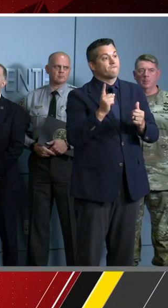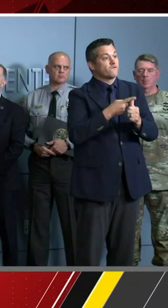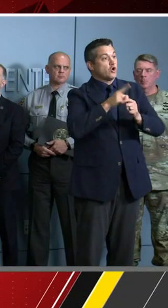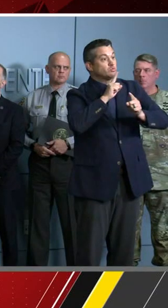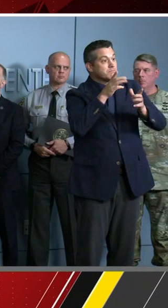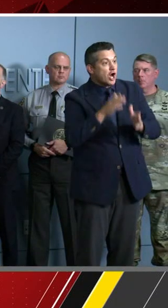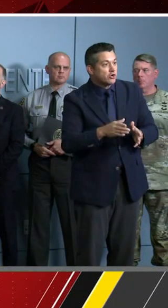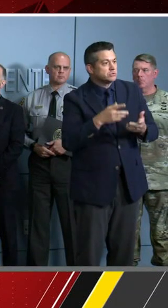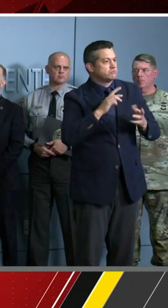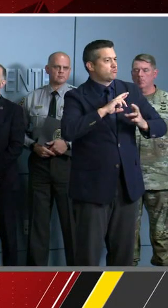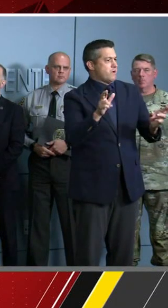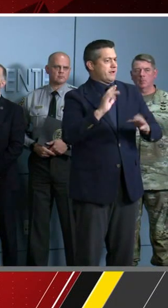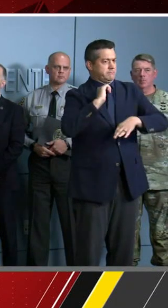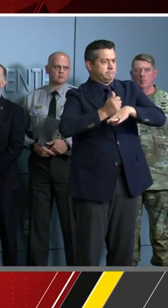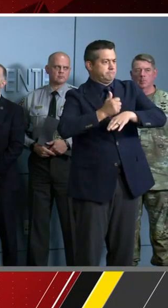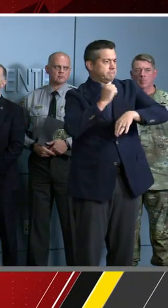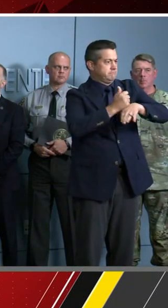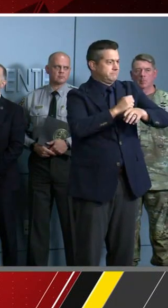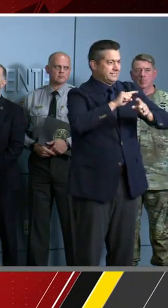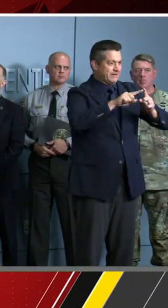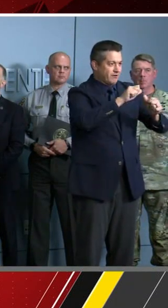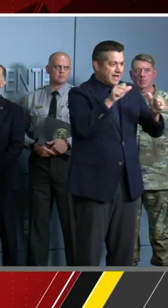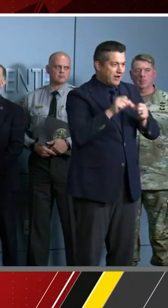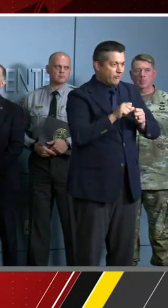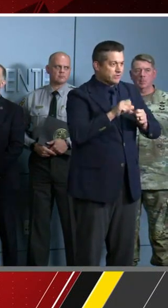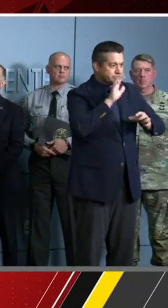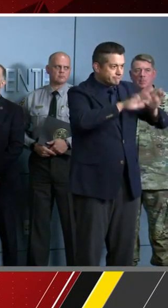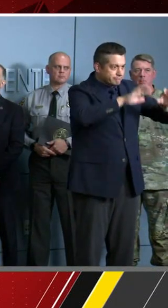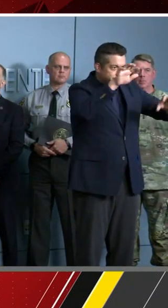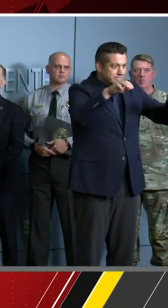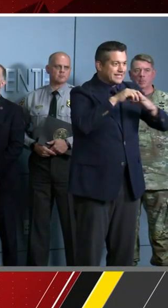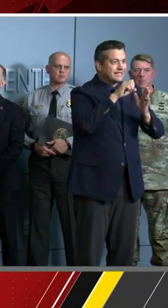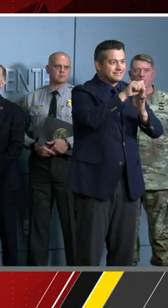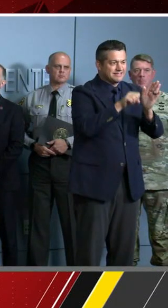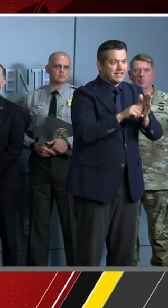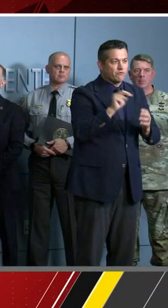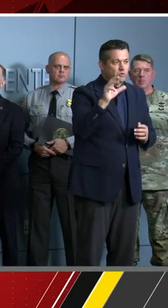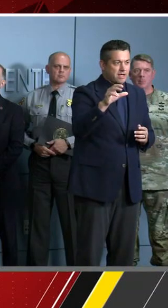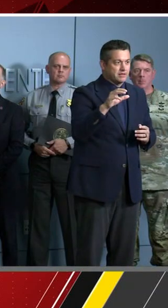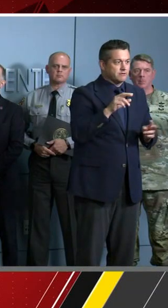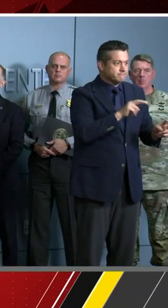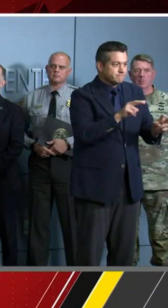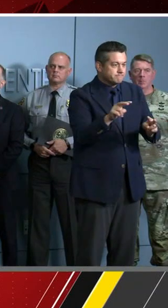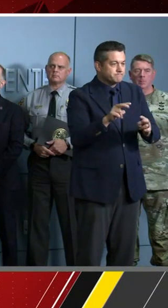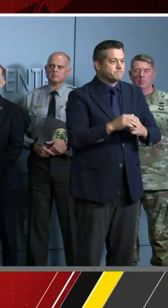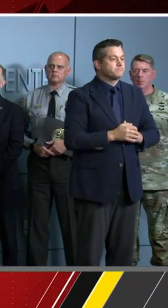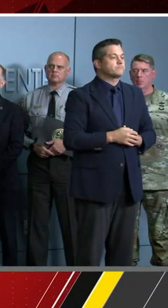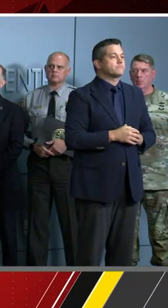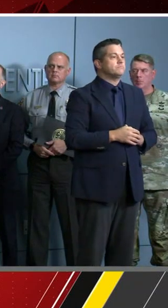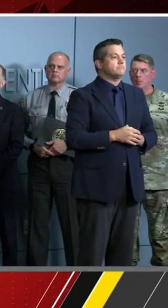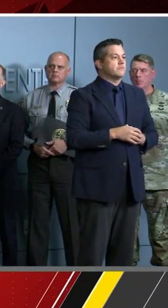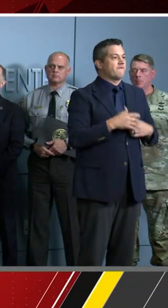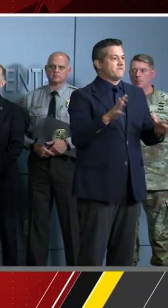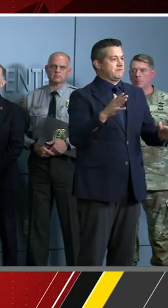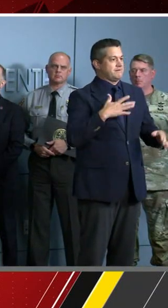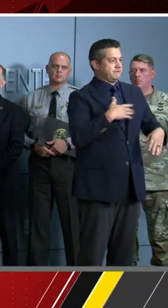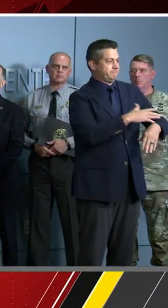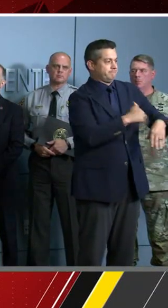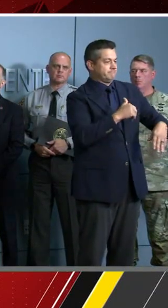responders are staged across the state and working to keep people